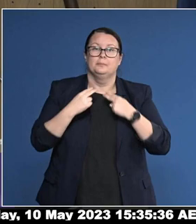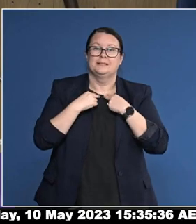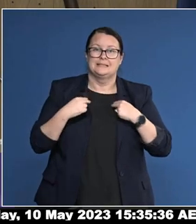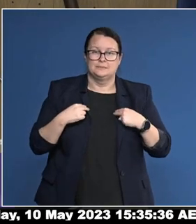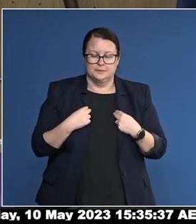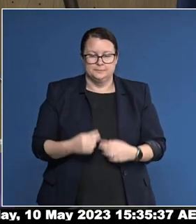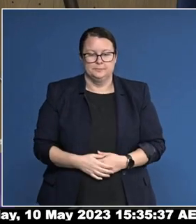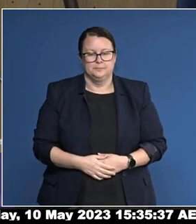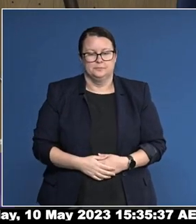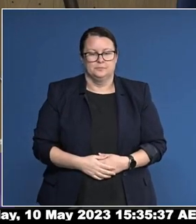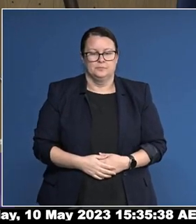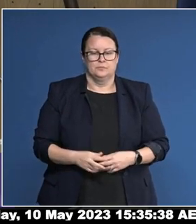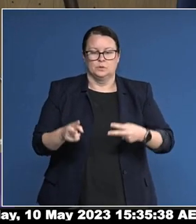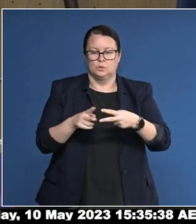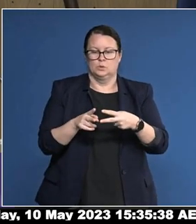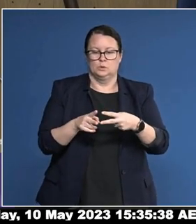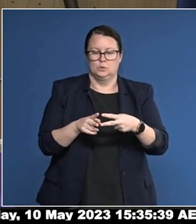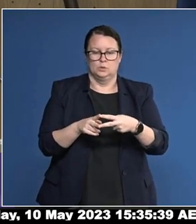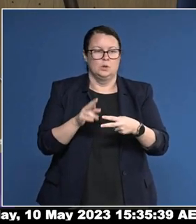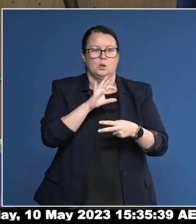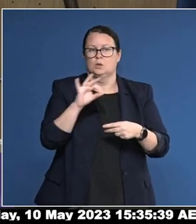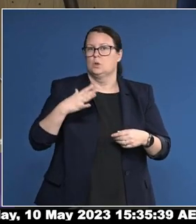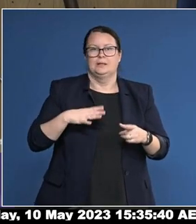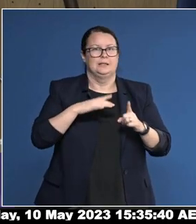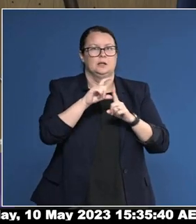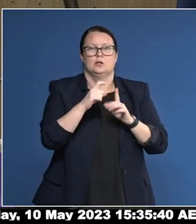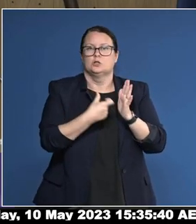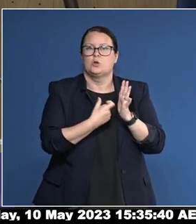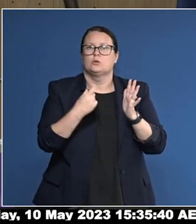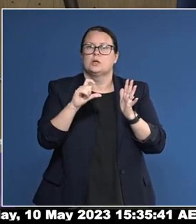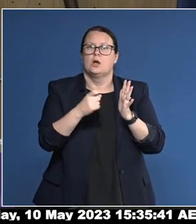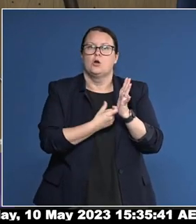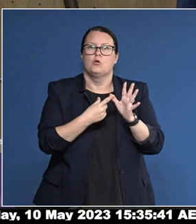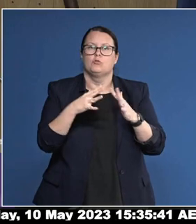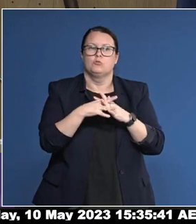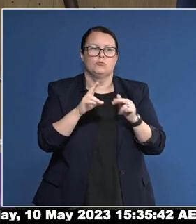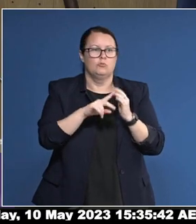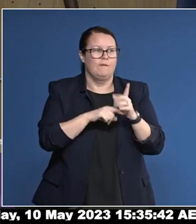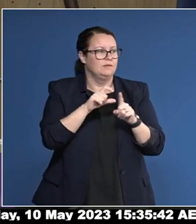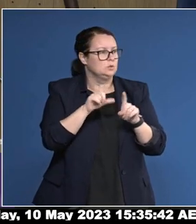We don't require Dr Crawford, and if she has remained we're grateful that she has